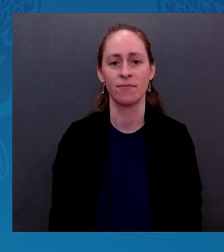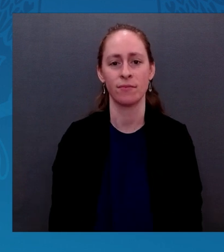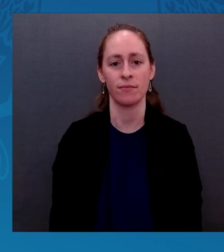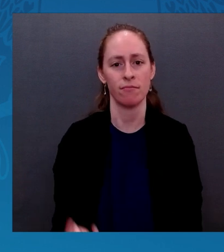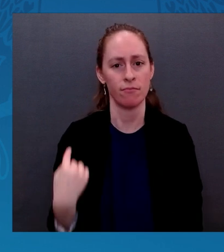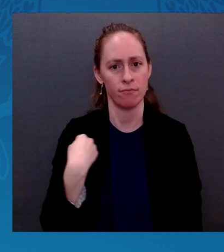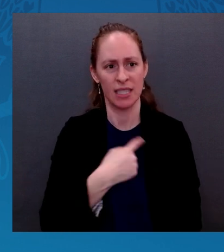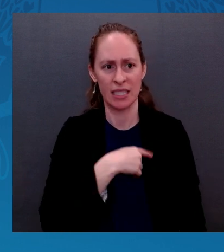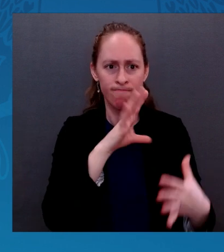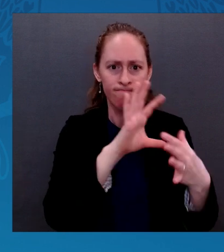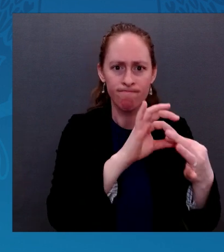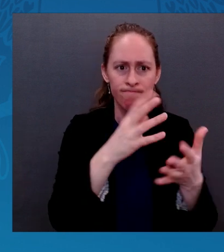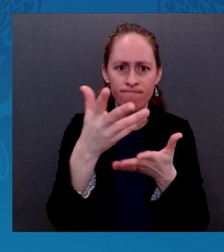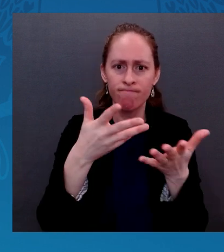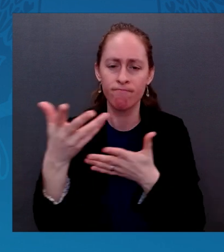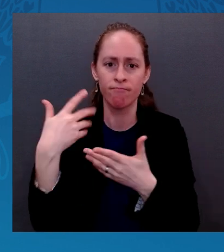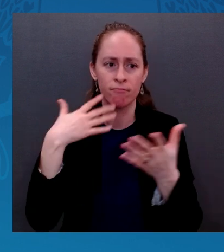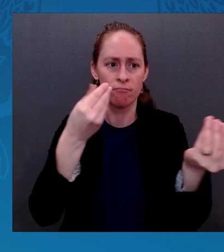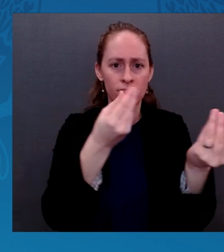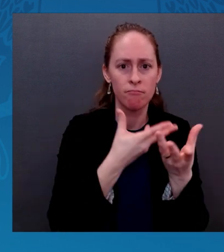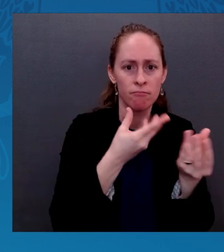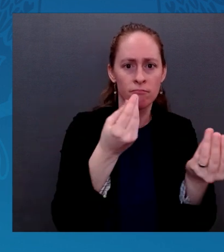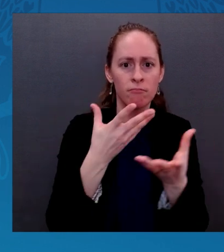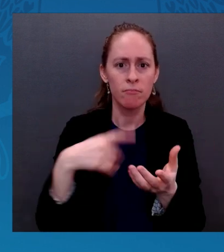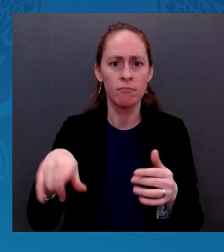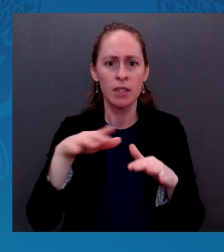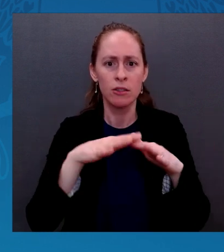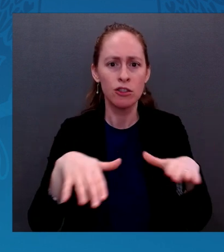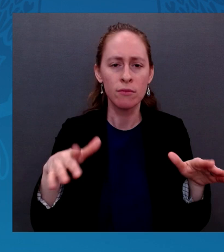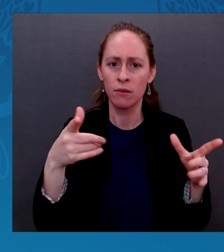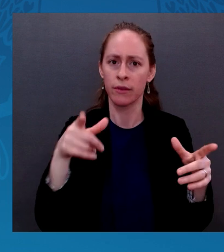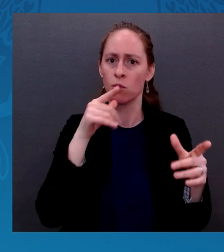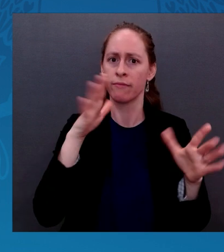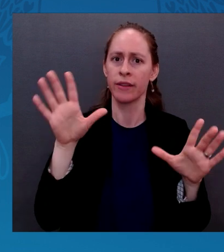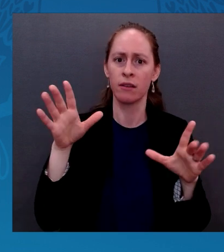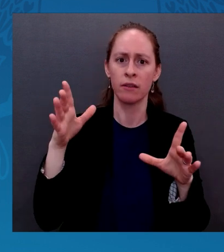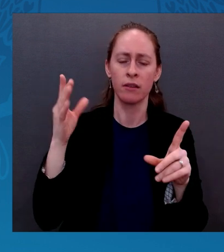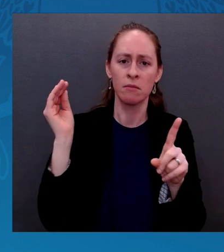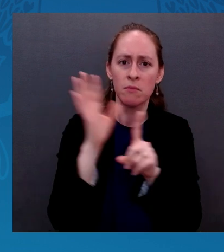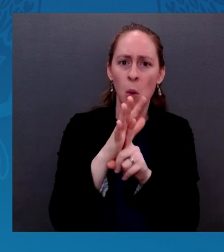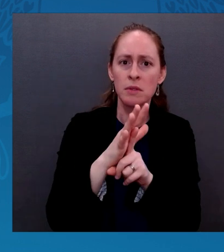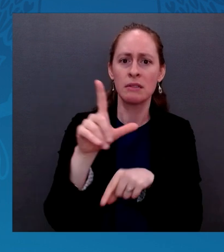and it's wonderful to be making a difference in the city of this great. The Vice President: Well,